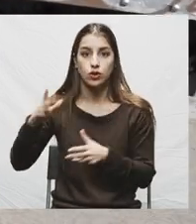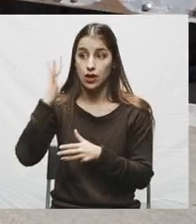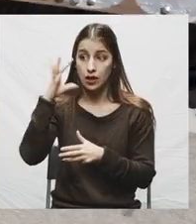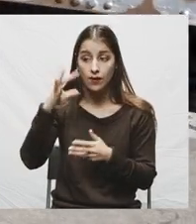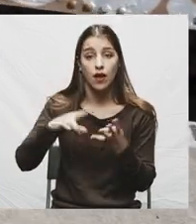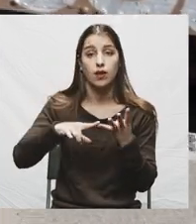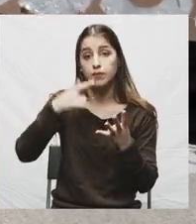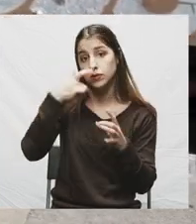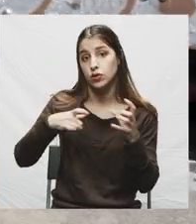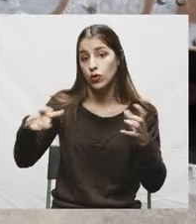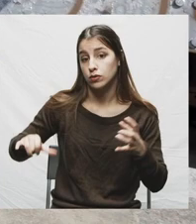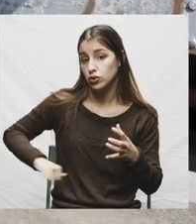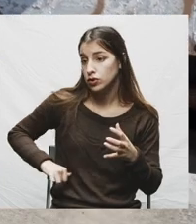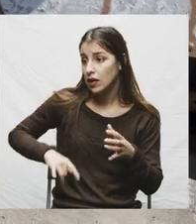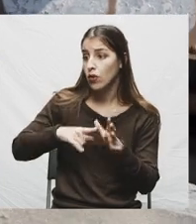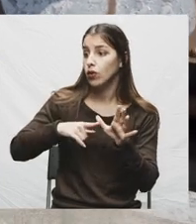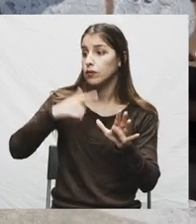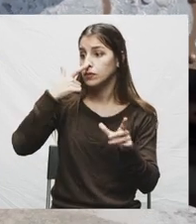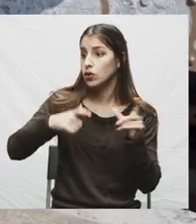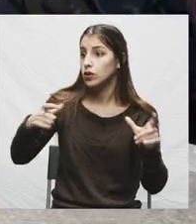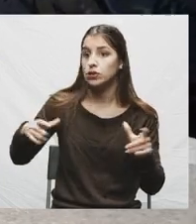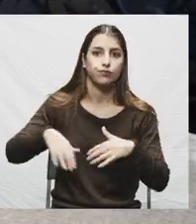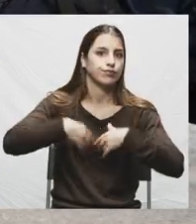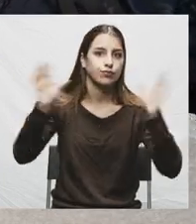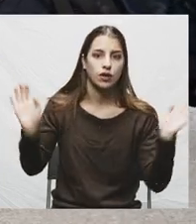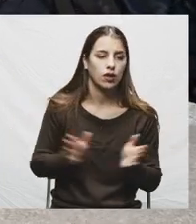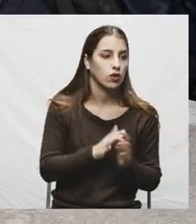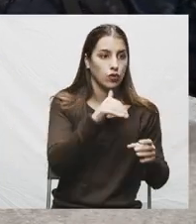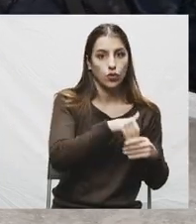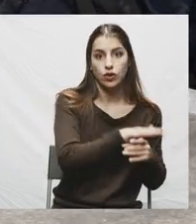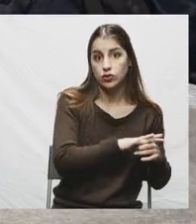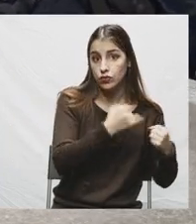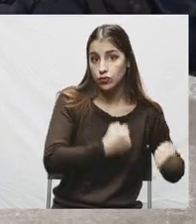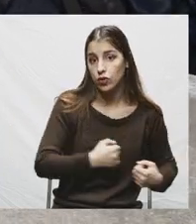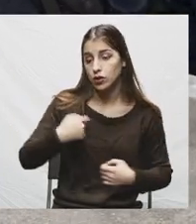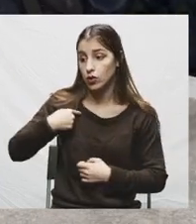with people from the Carnival, people from the parade, with… With all that context full of richness.